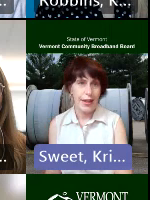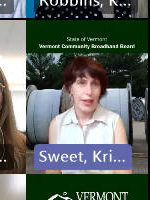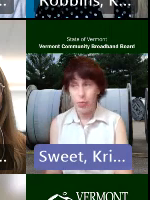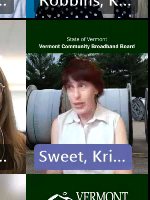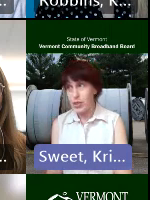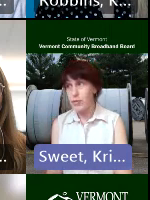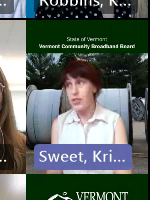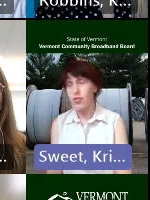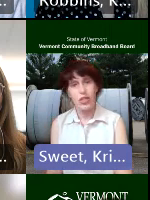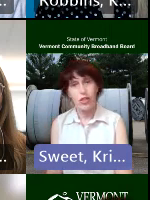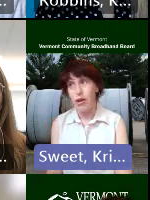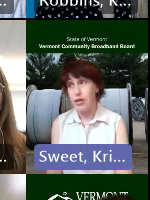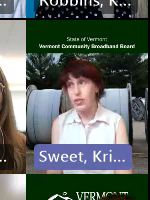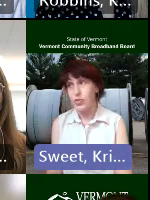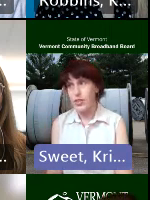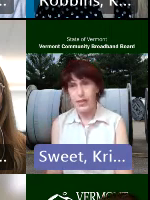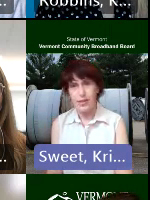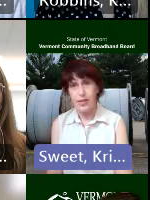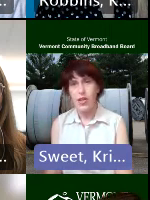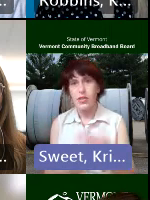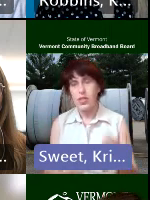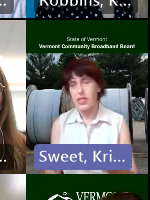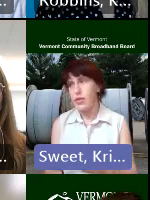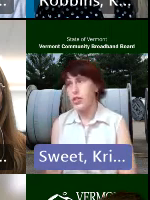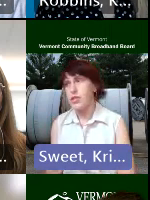Telecommunications. And information administration on June 6.